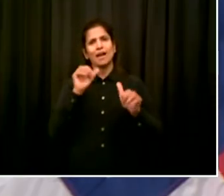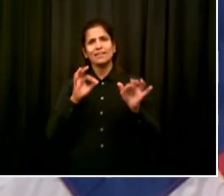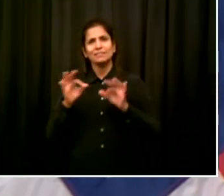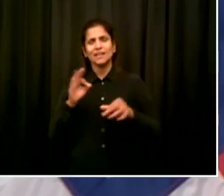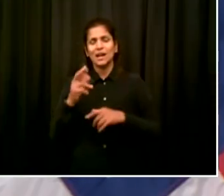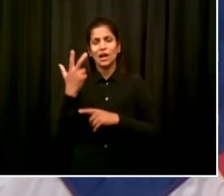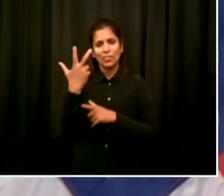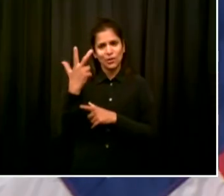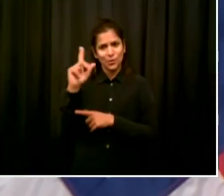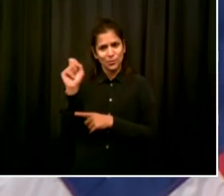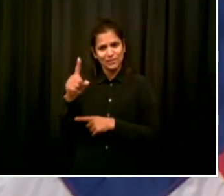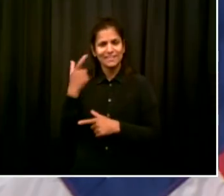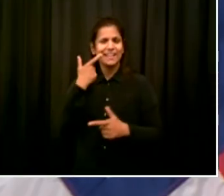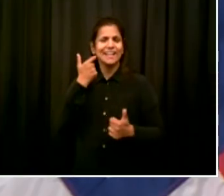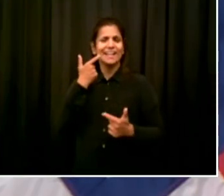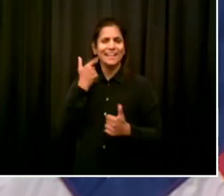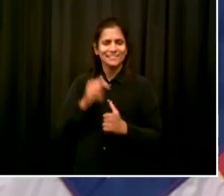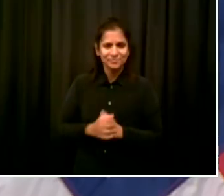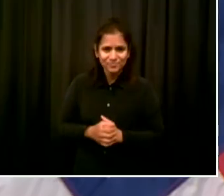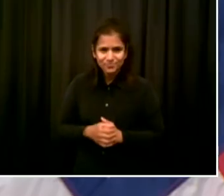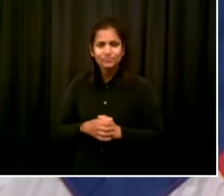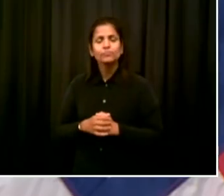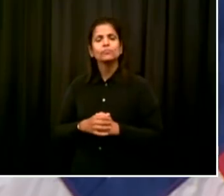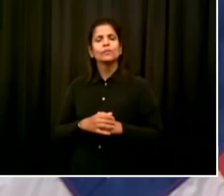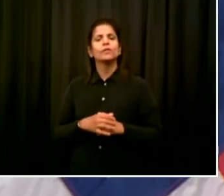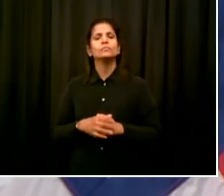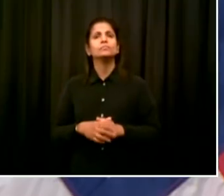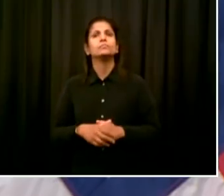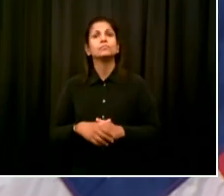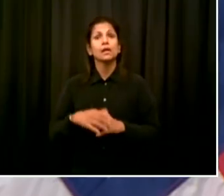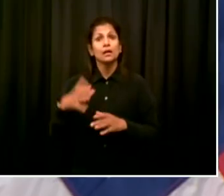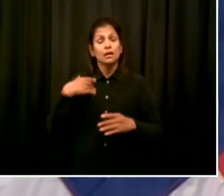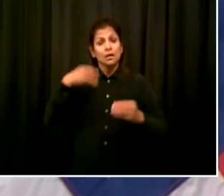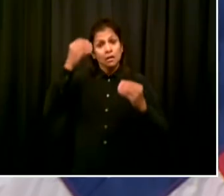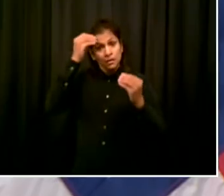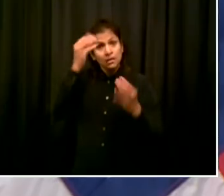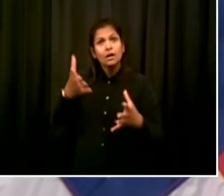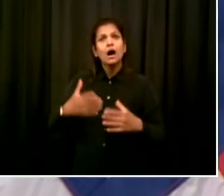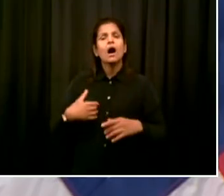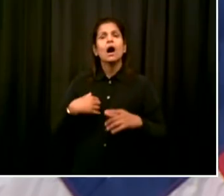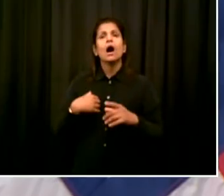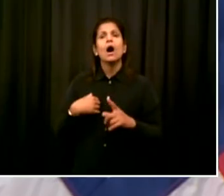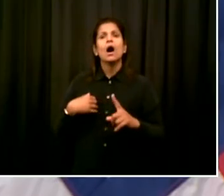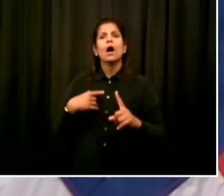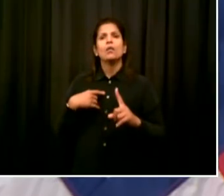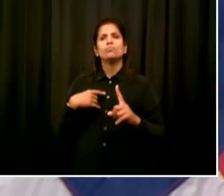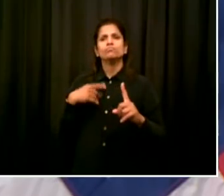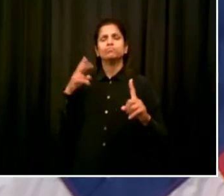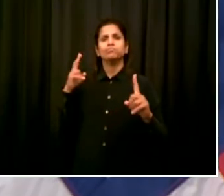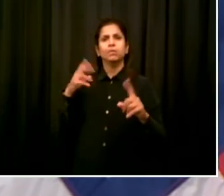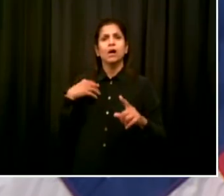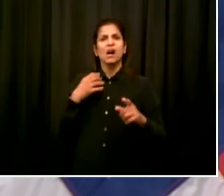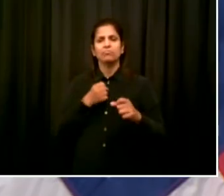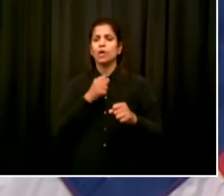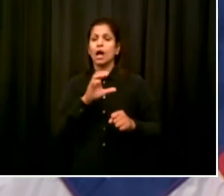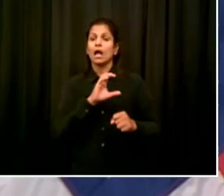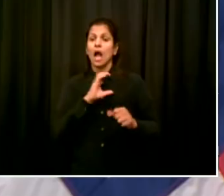MORE .'S TALK NICE TRY WITH THE THIRD QUESTION EFFORT